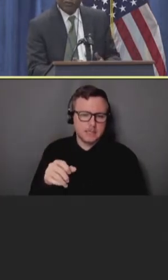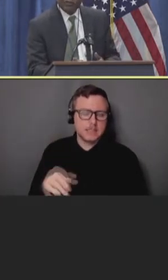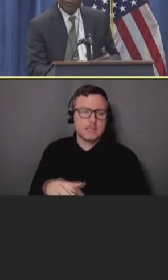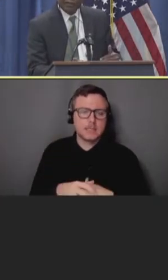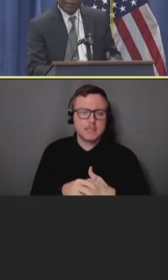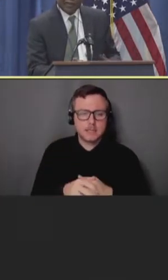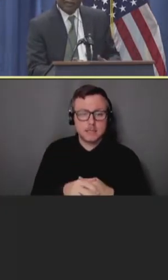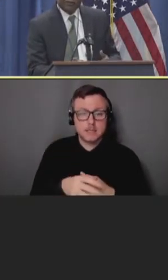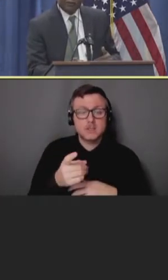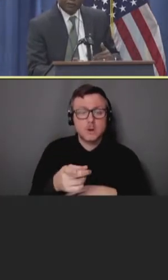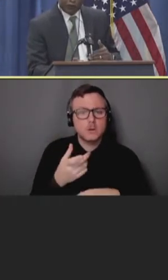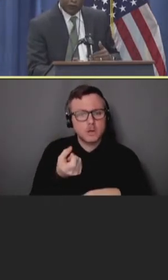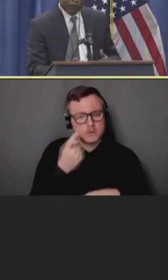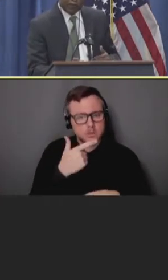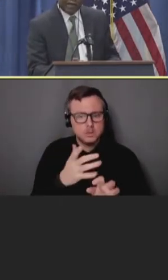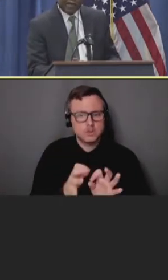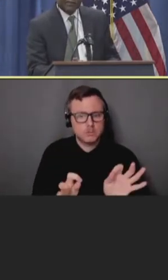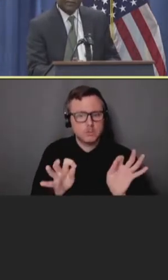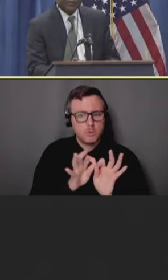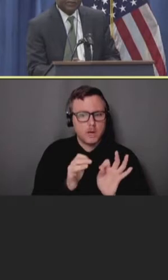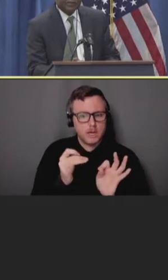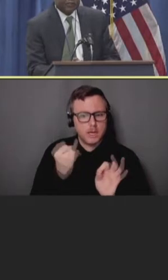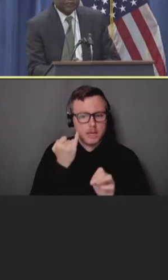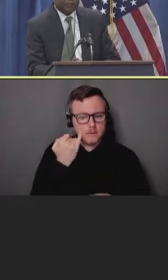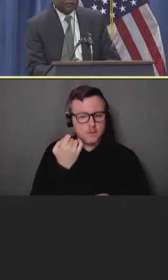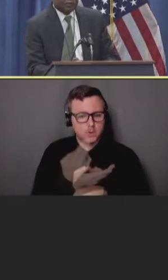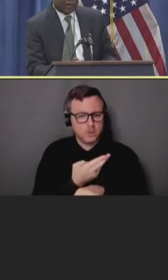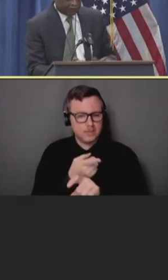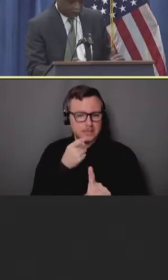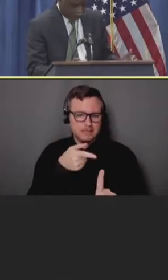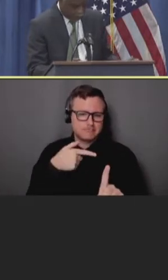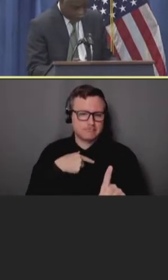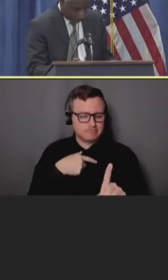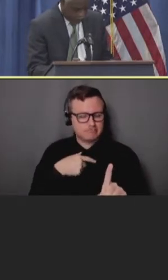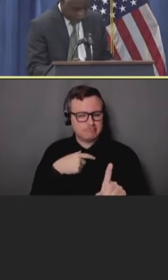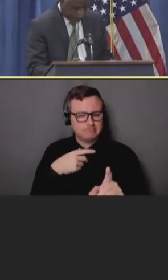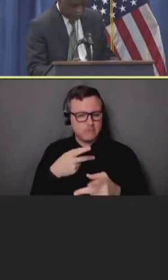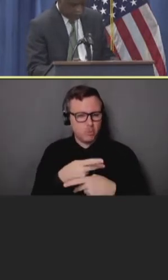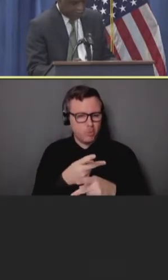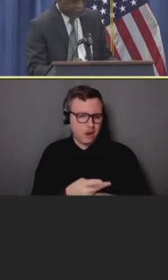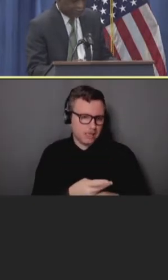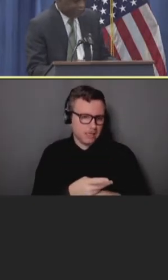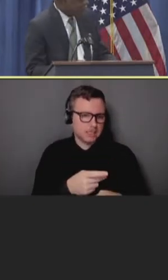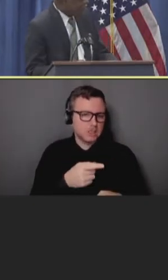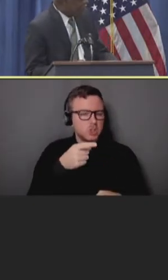again, if you utilize this particular product, those things that you take into consideration.